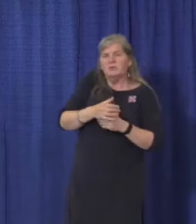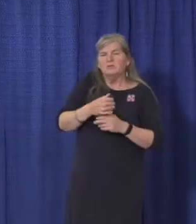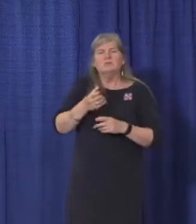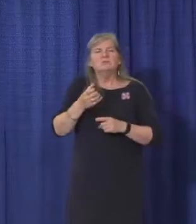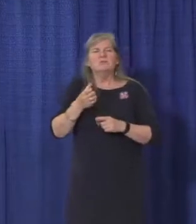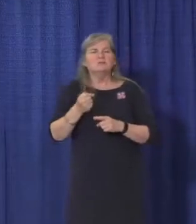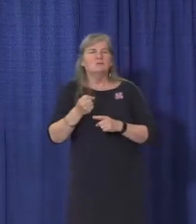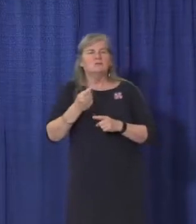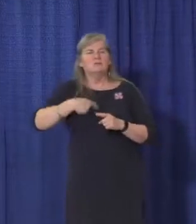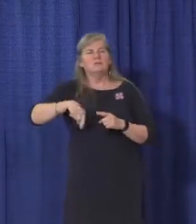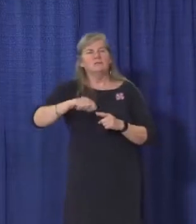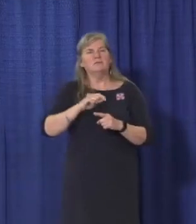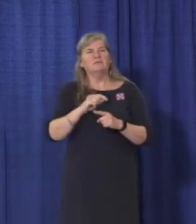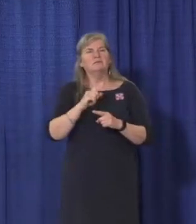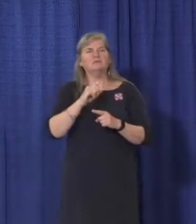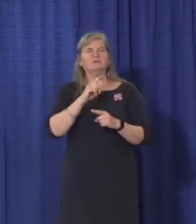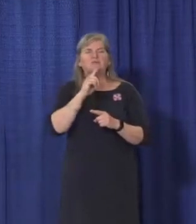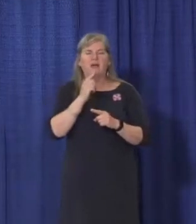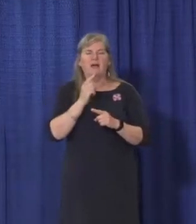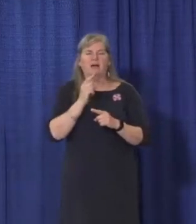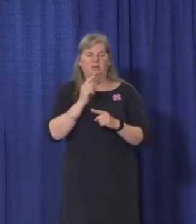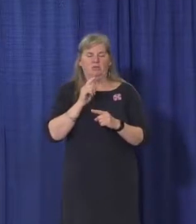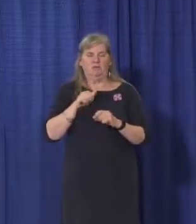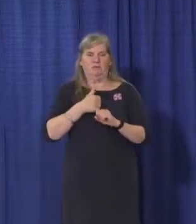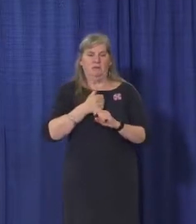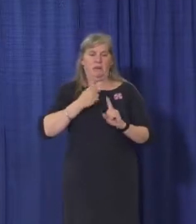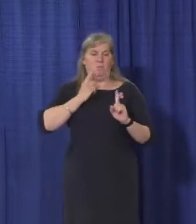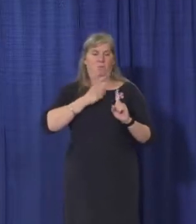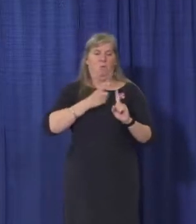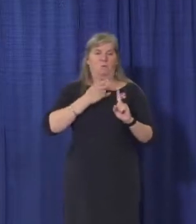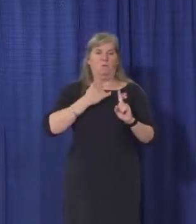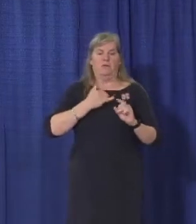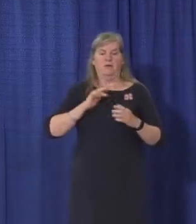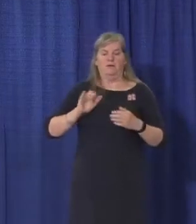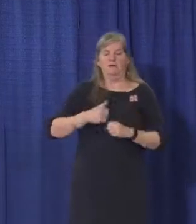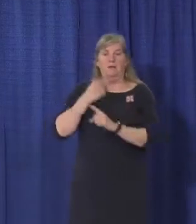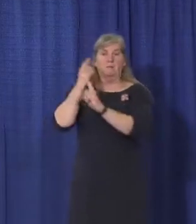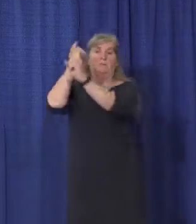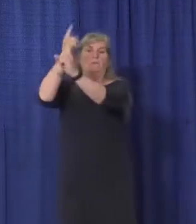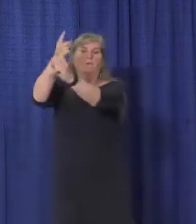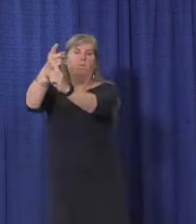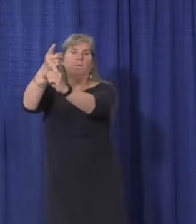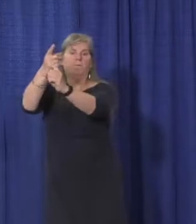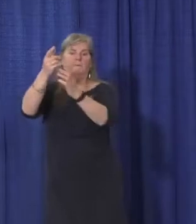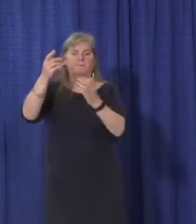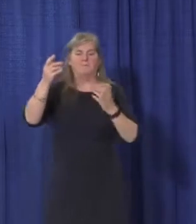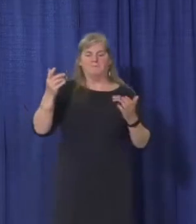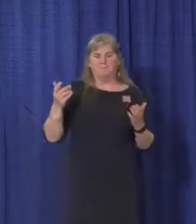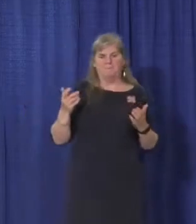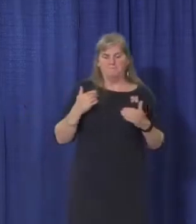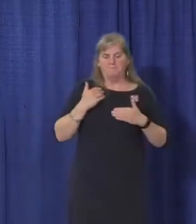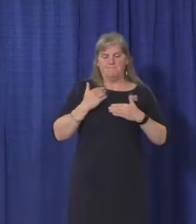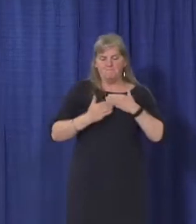set our sights for the short and longer-range and we continue to